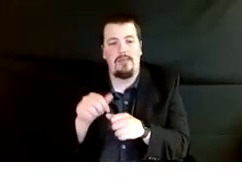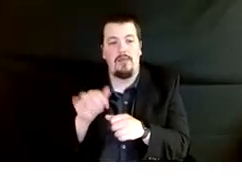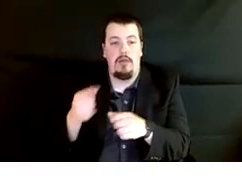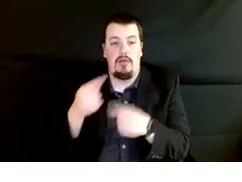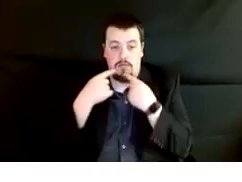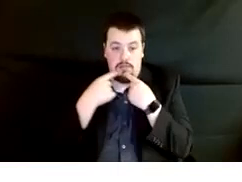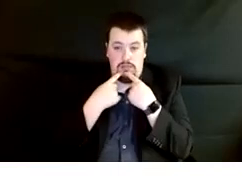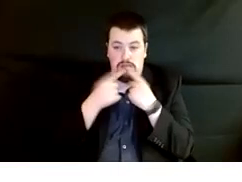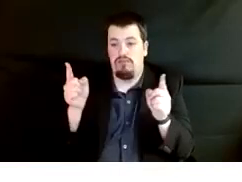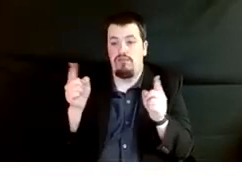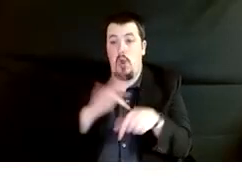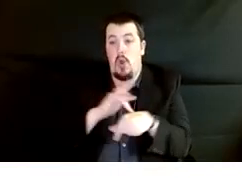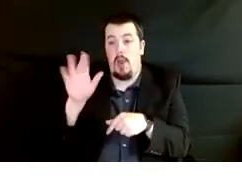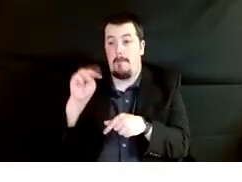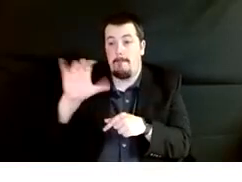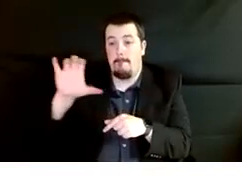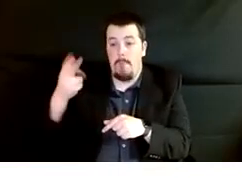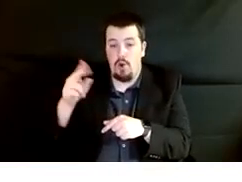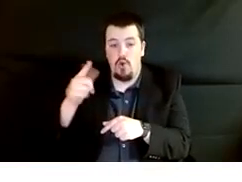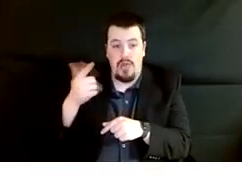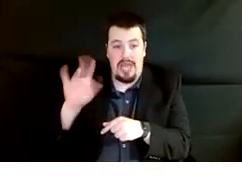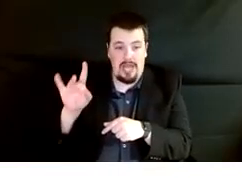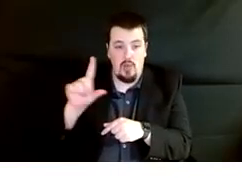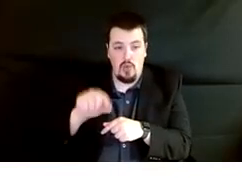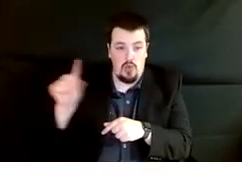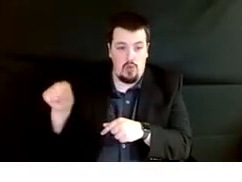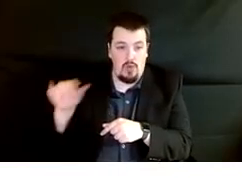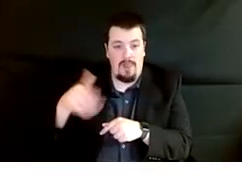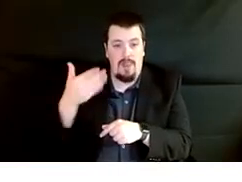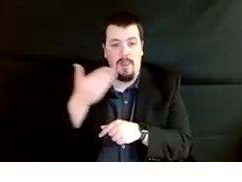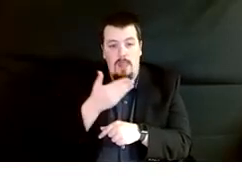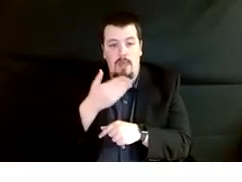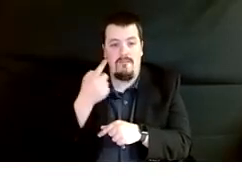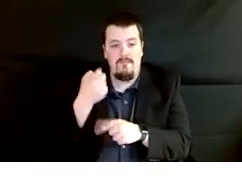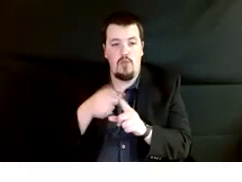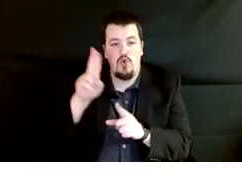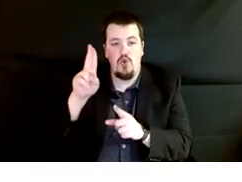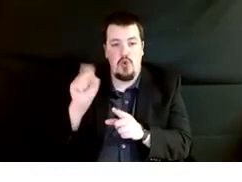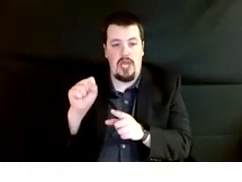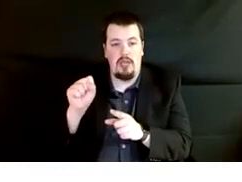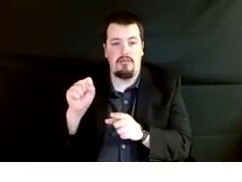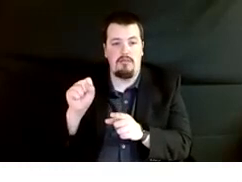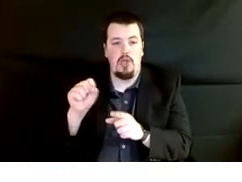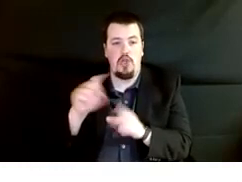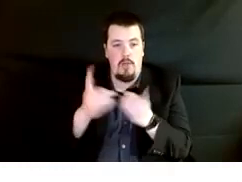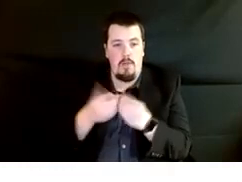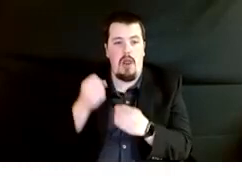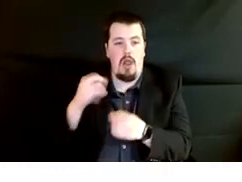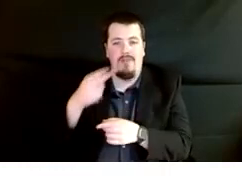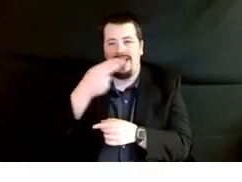on March 28, 2020 and that's in the United States Department of Health and Human Services website